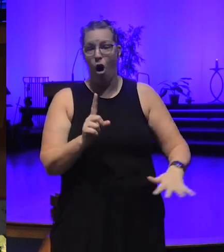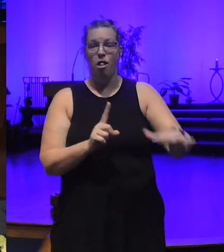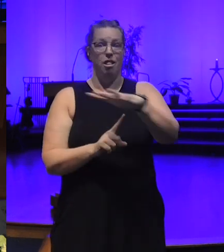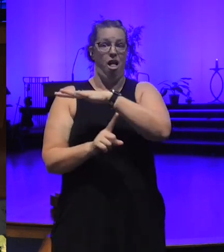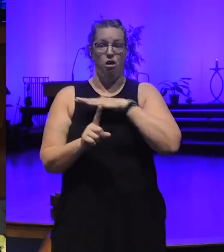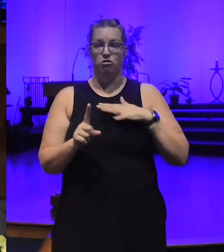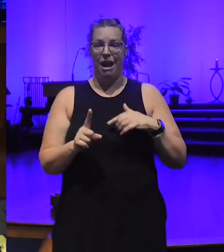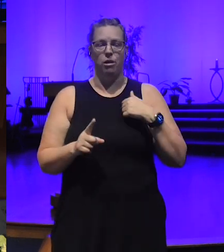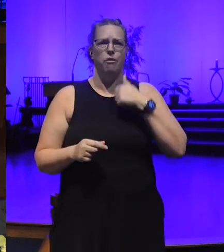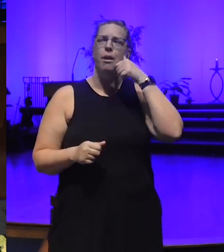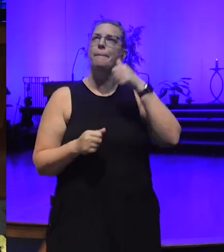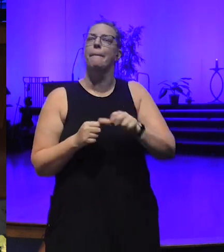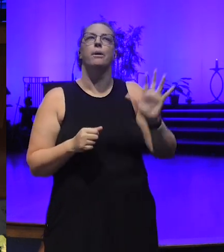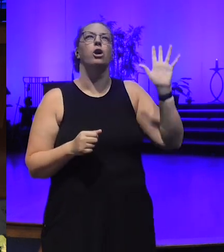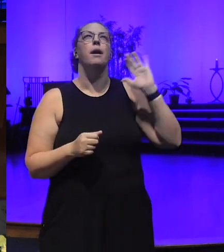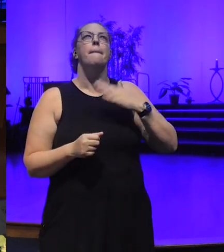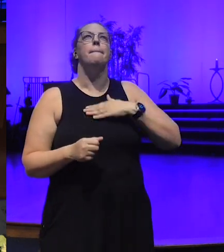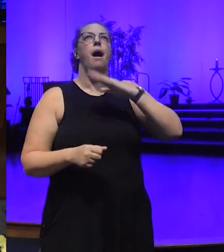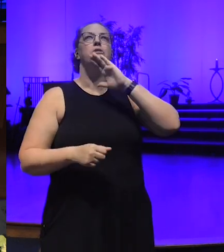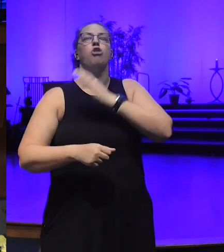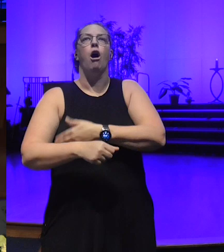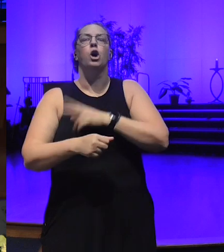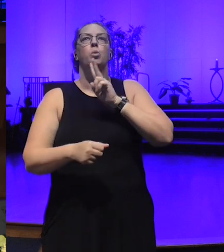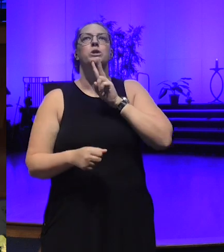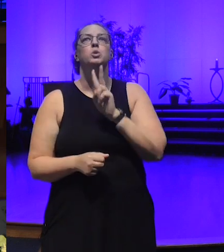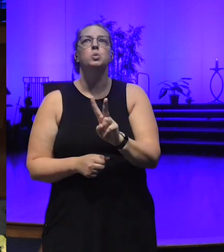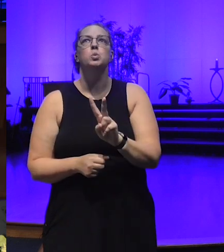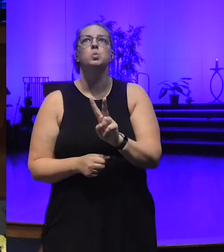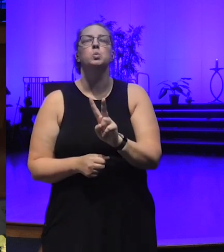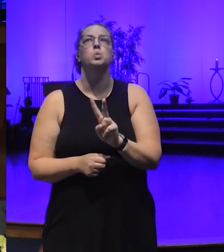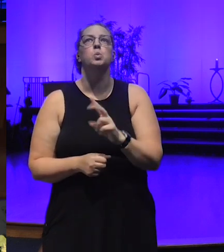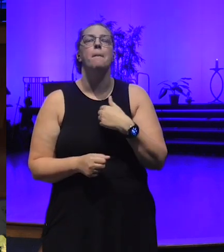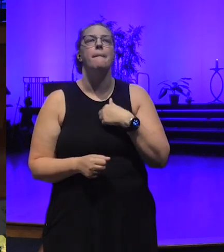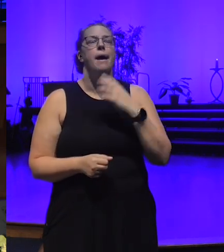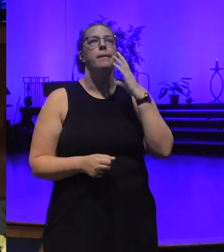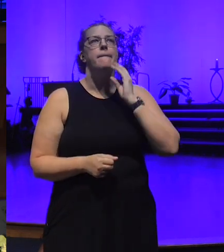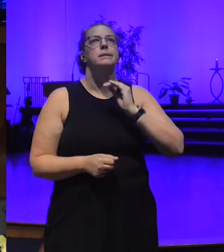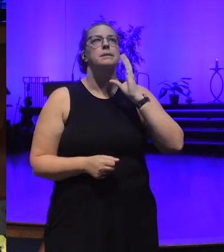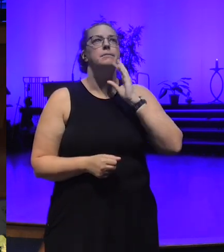my daughter was 2 years old we're out in the backyard and fall had just happened and here's